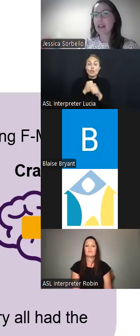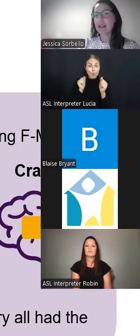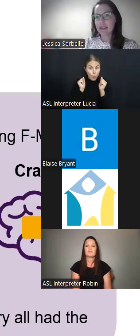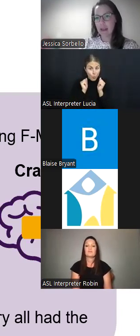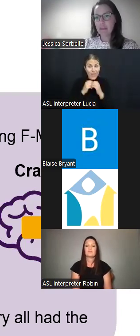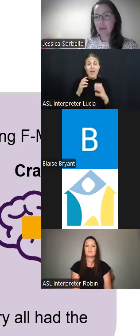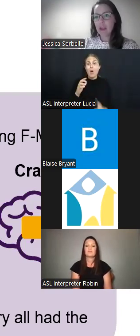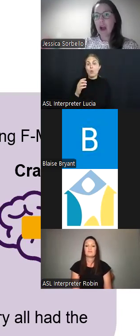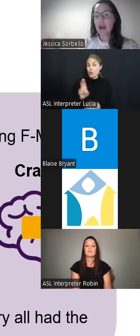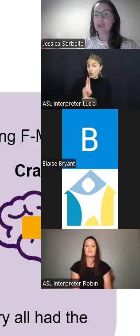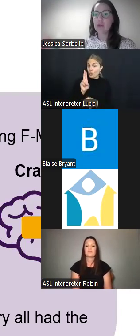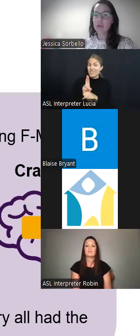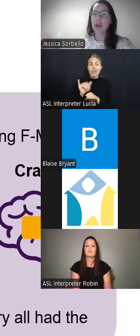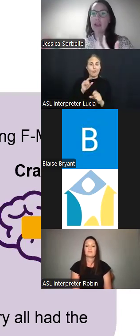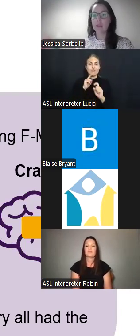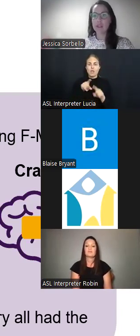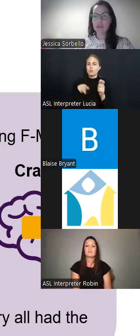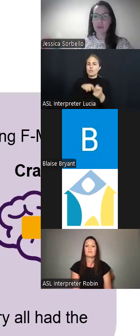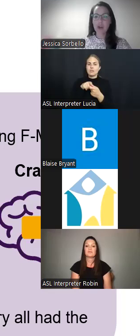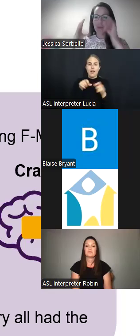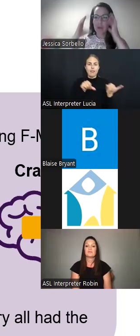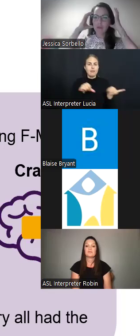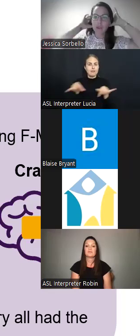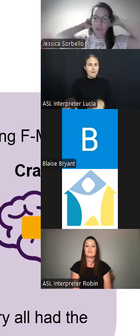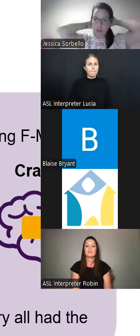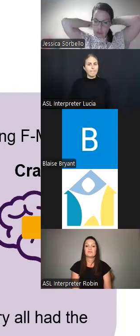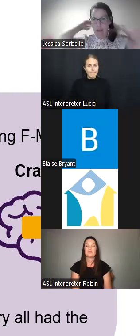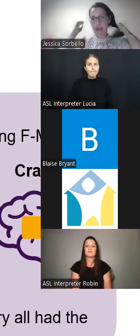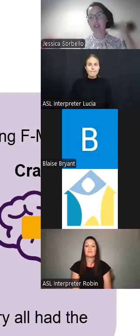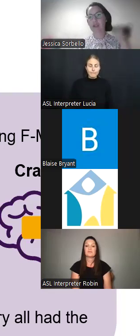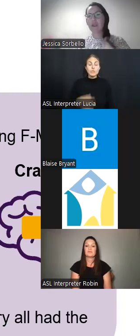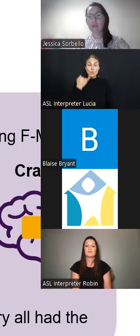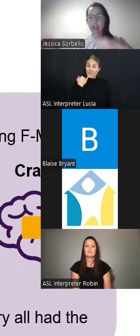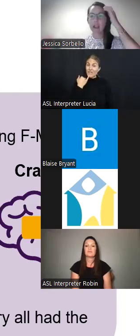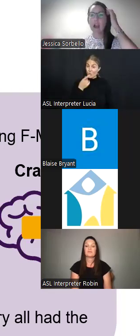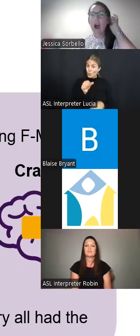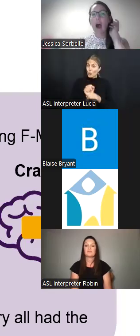using and are coming out of a, you know, long term hospital